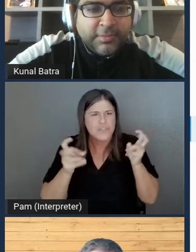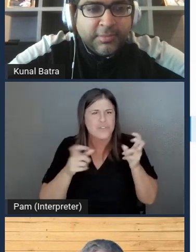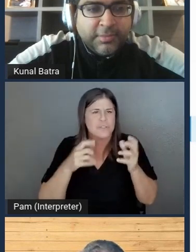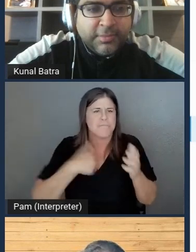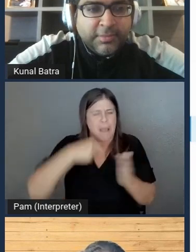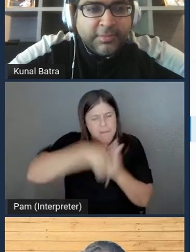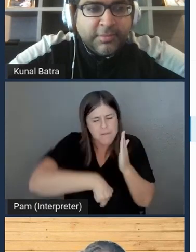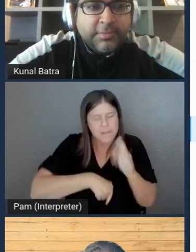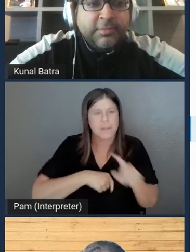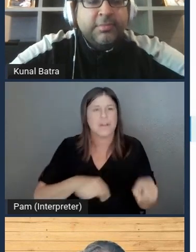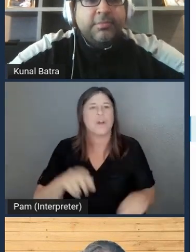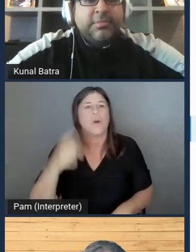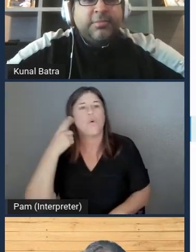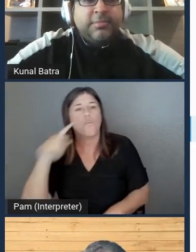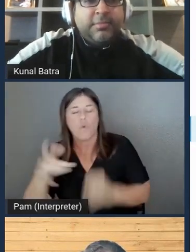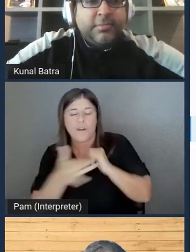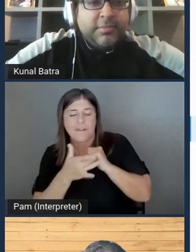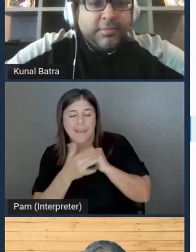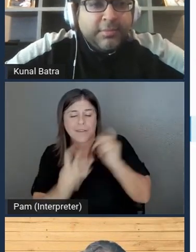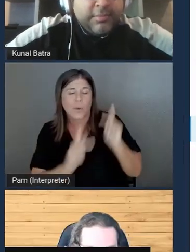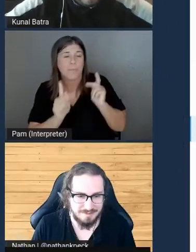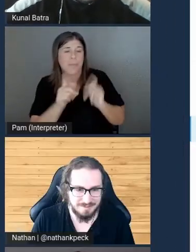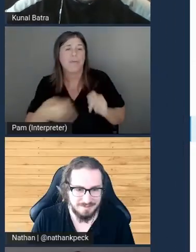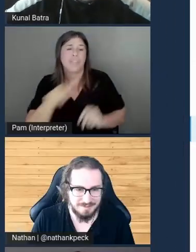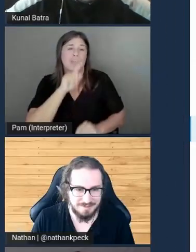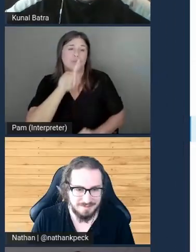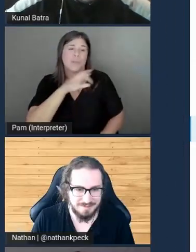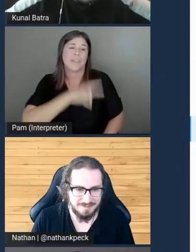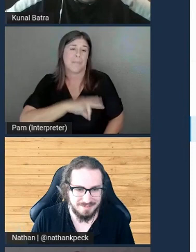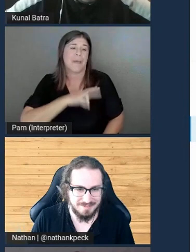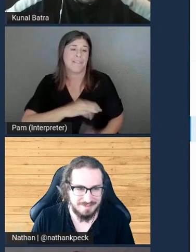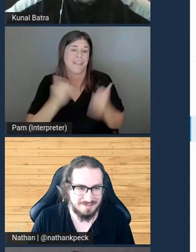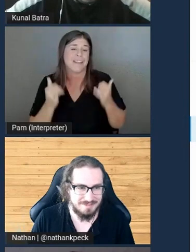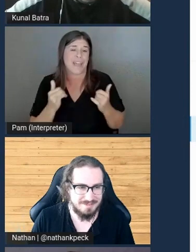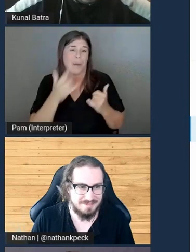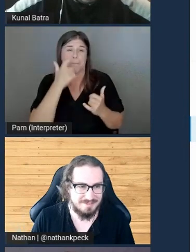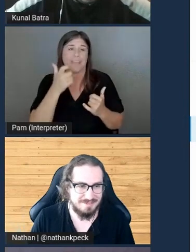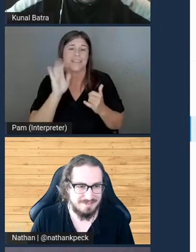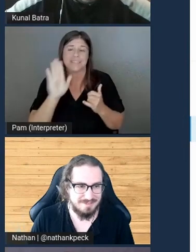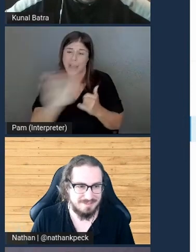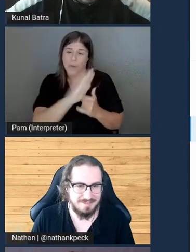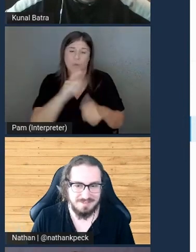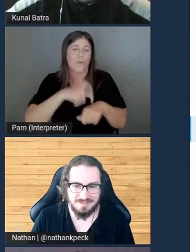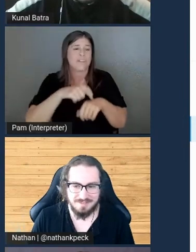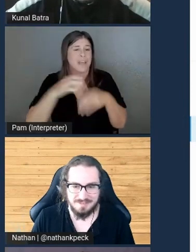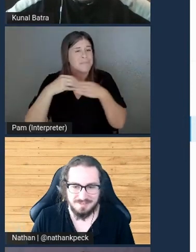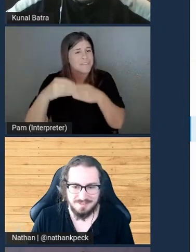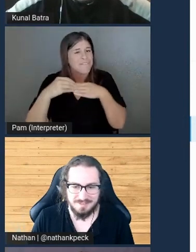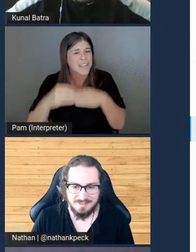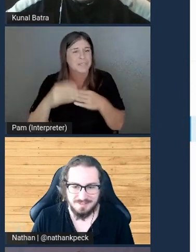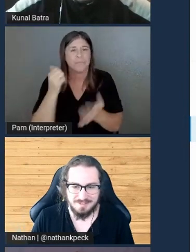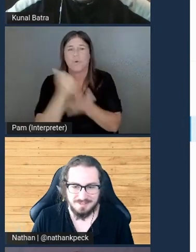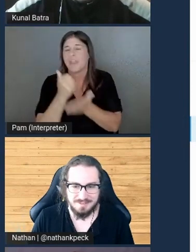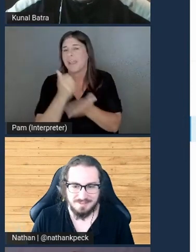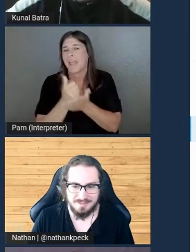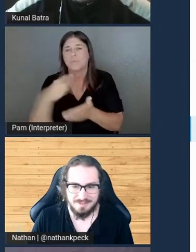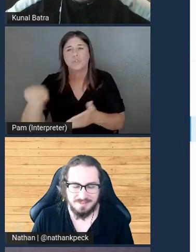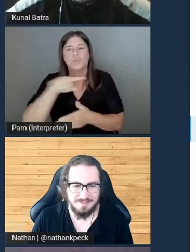For technical folks, that's really the benefit. It frees up your time. It helps you do